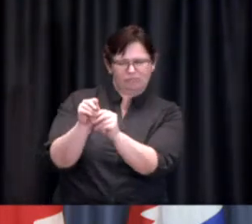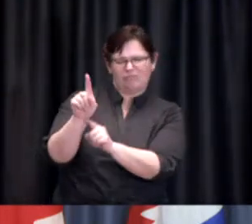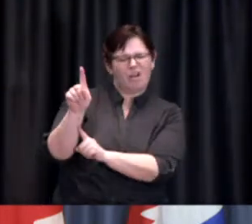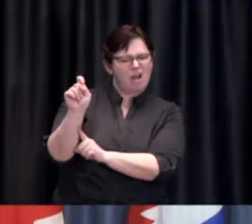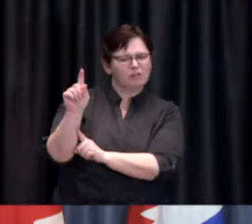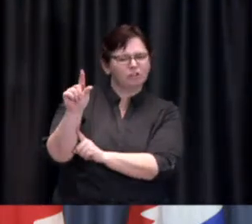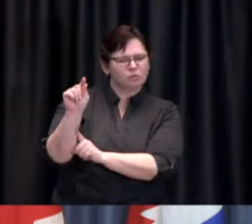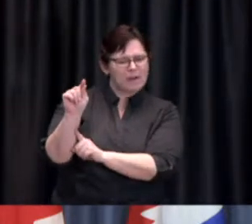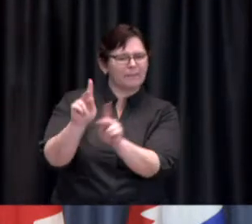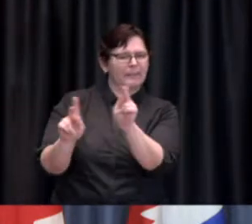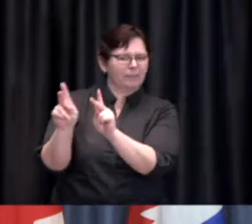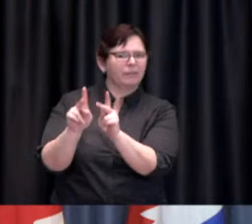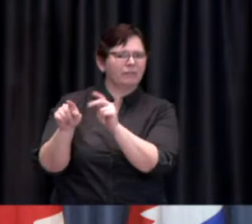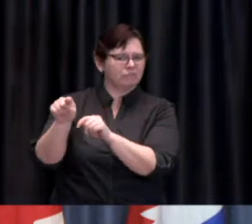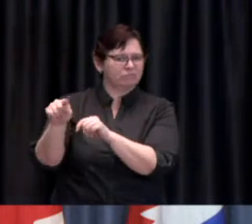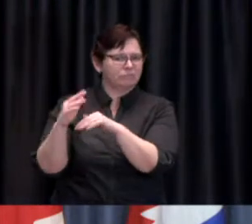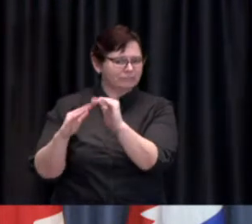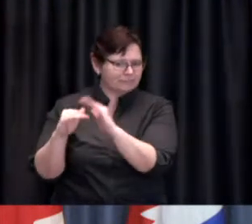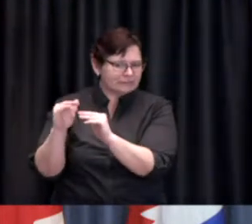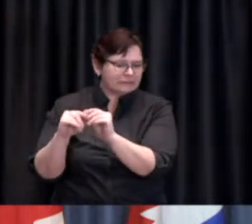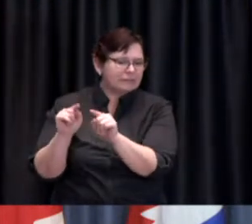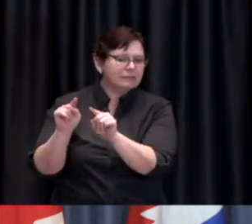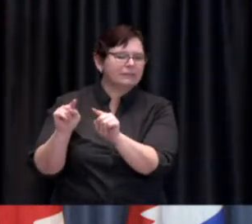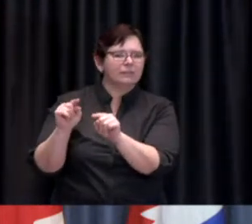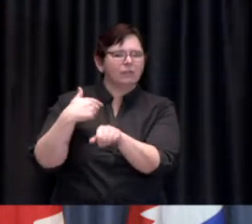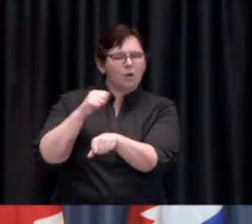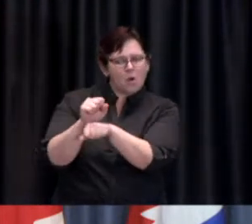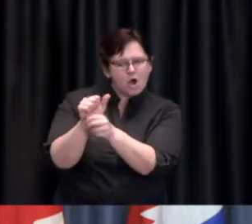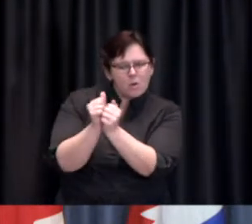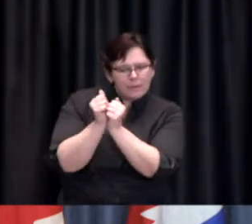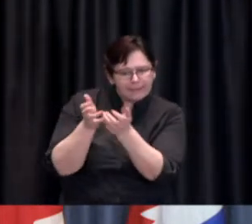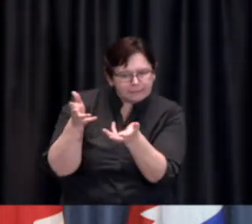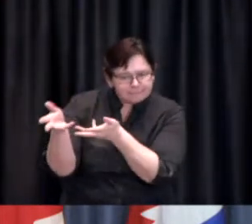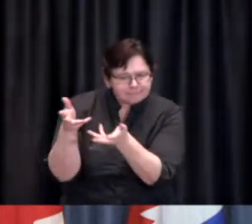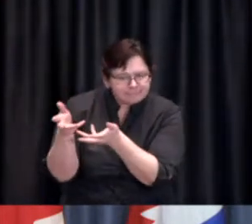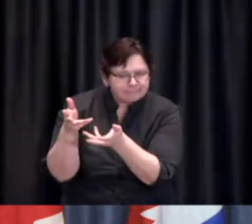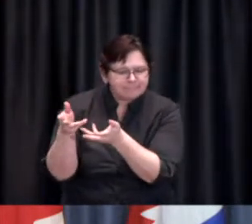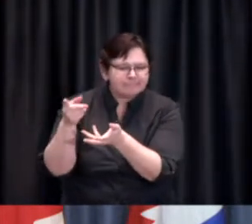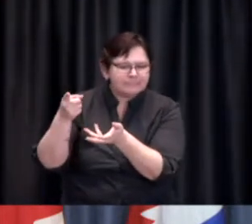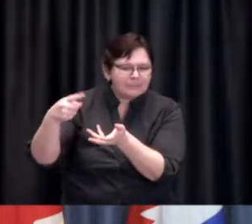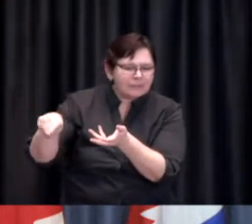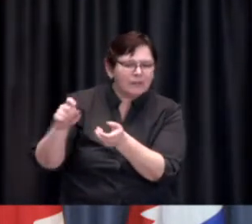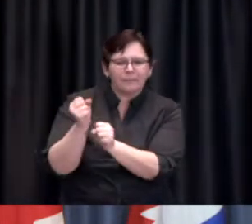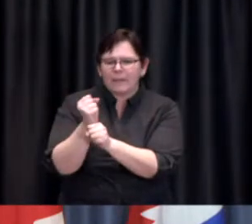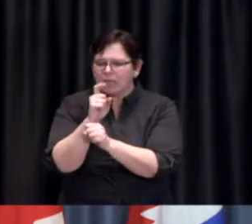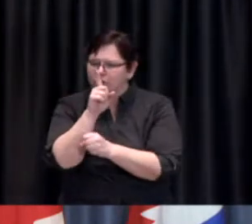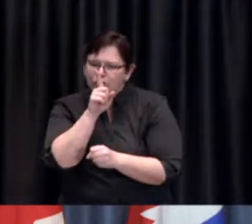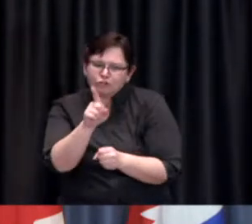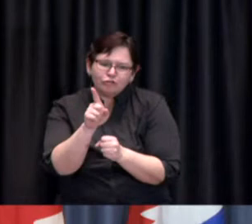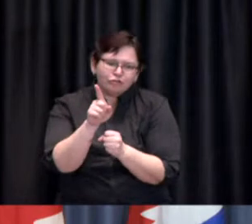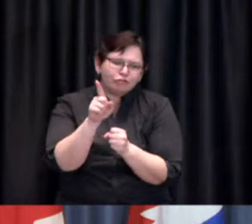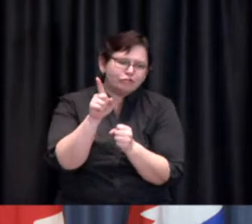and working with them to make sure that there's you know as minimal as possible coming and going